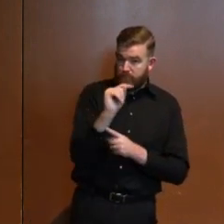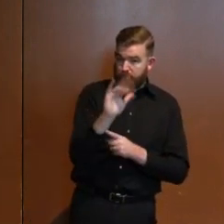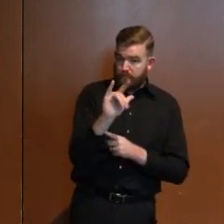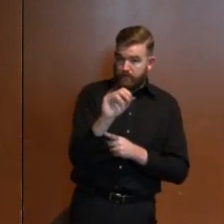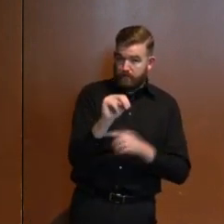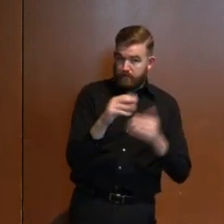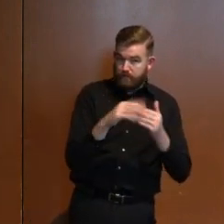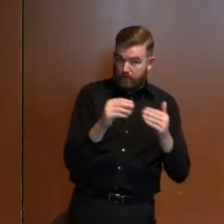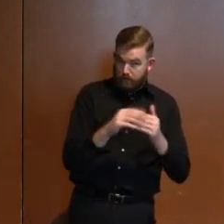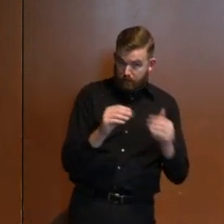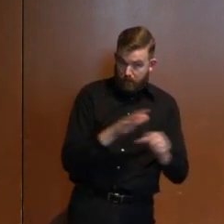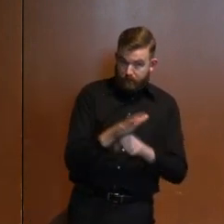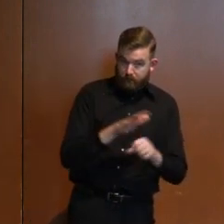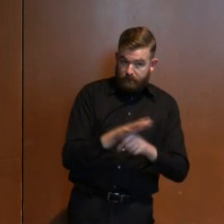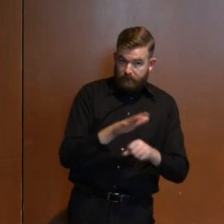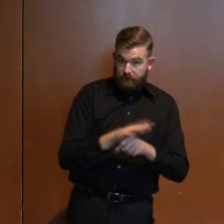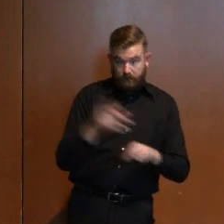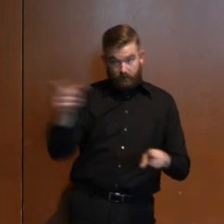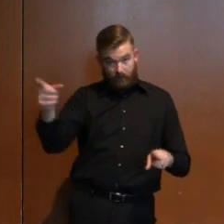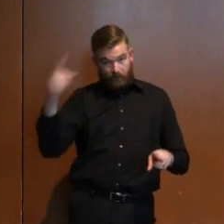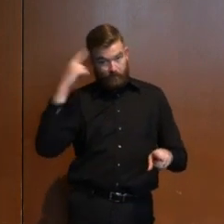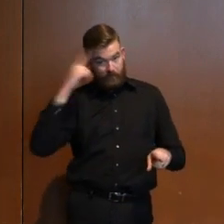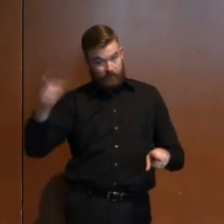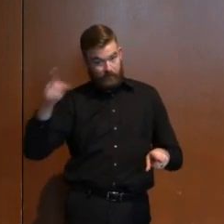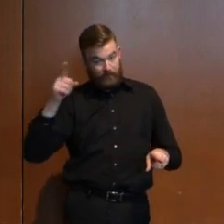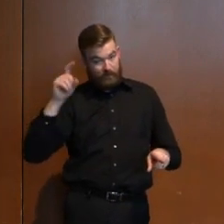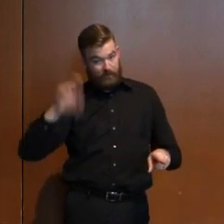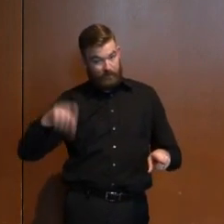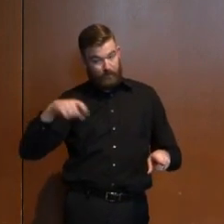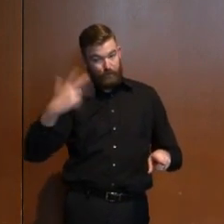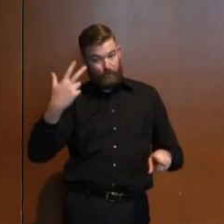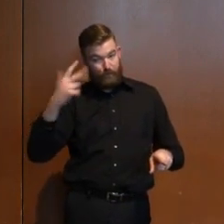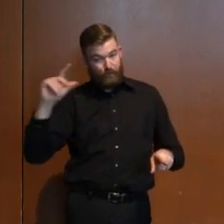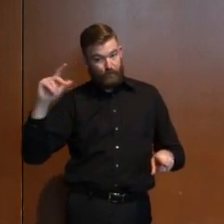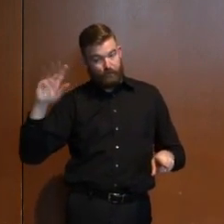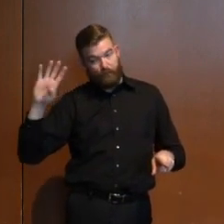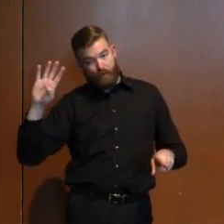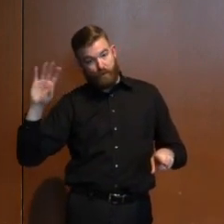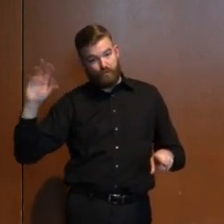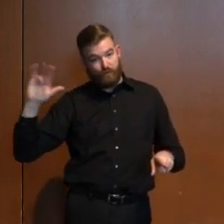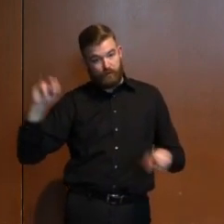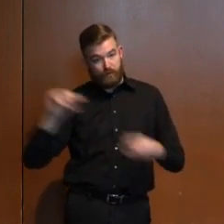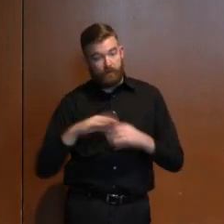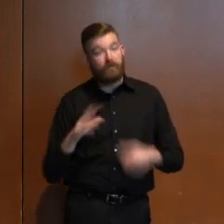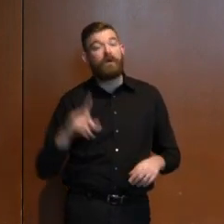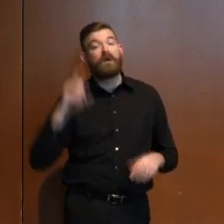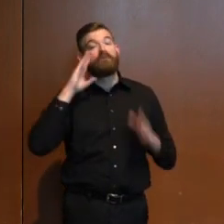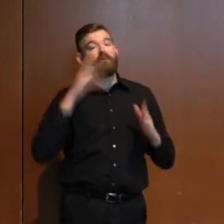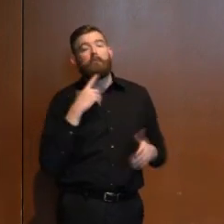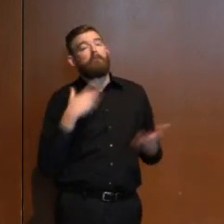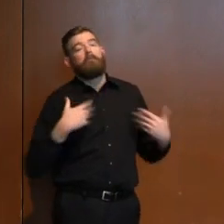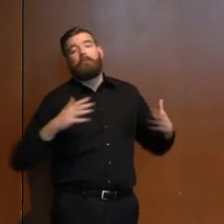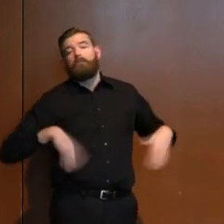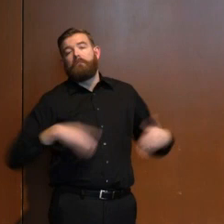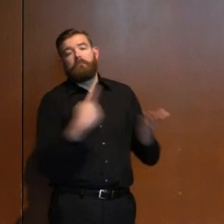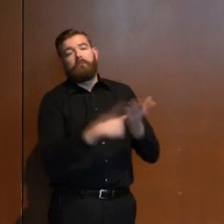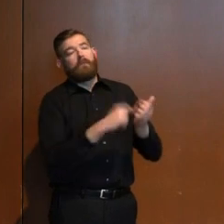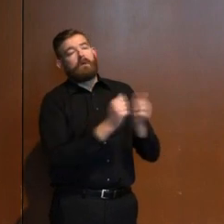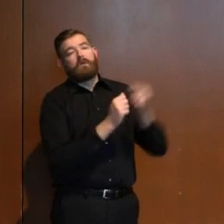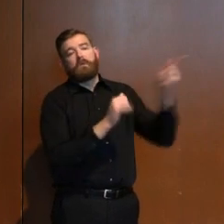AND WHAT ARE YOUR SENTIMENTS ABOUT THE $2 TRILLION VERSUS WHAT YOU BELIEVED THE COUNTRY NEEDED. YEAH, I HAVE NOT SPOKEN TO